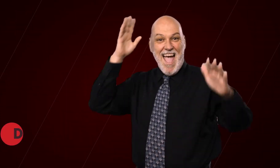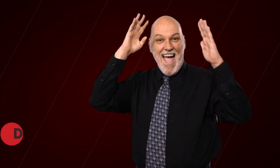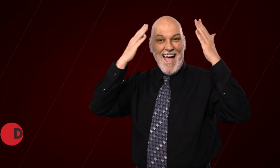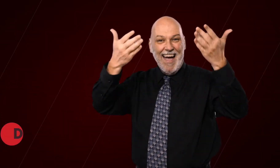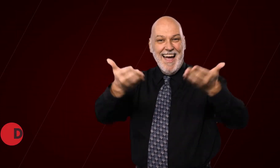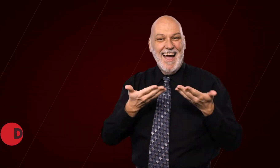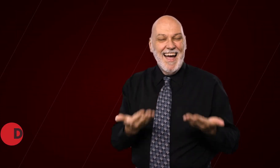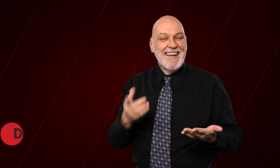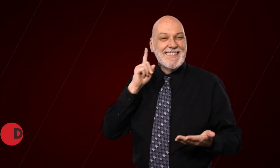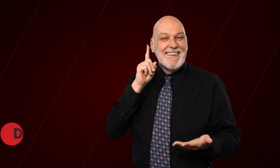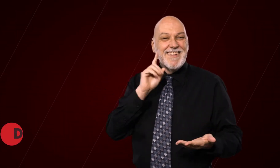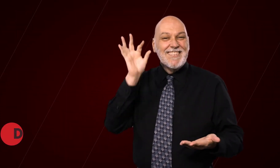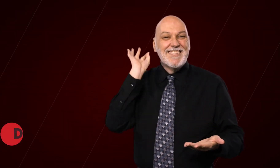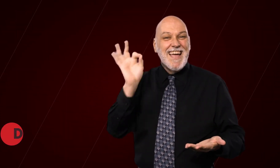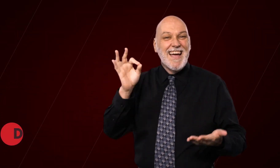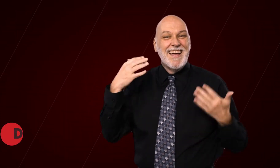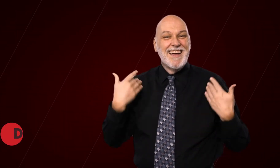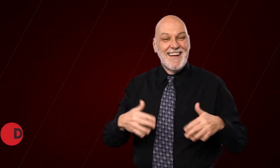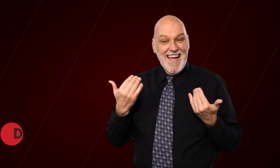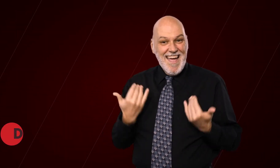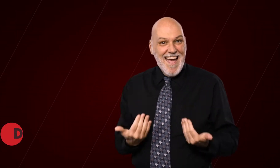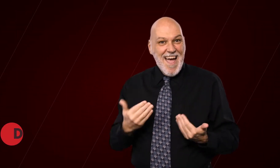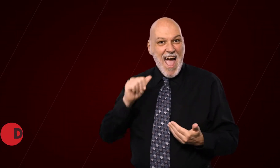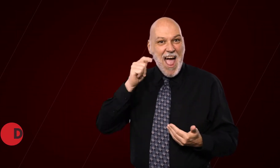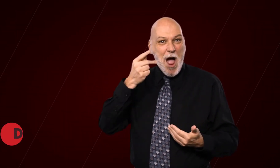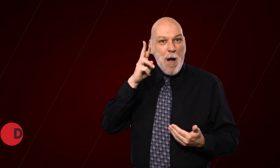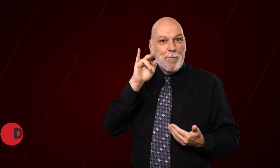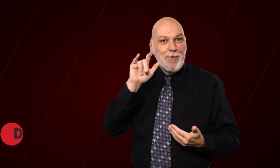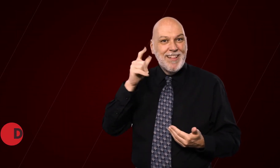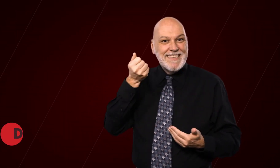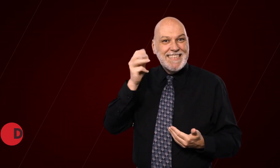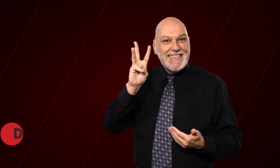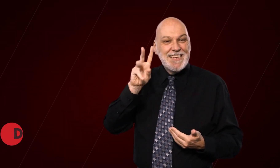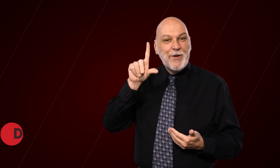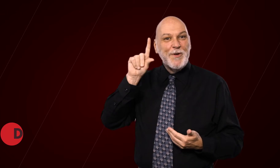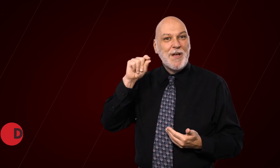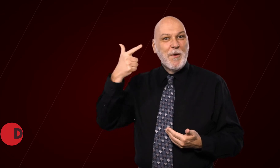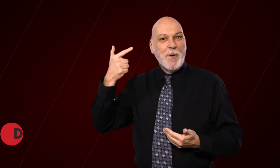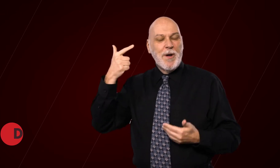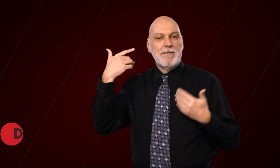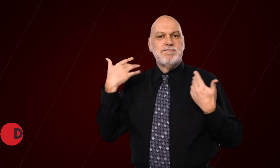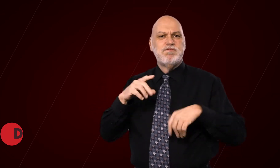[Anselmo]: Hello! This is DeafDots, 16 April 2021.